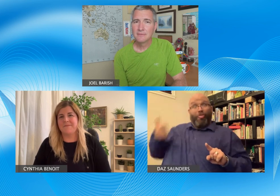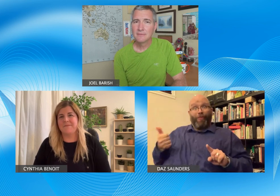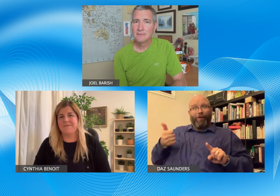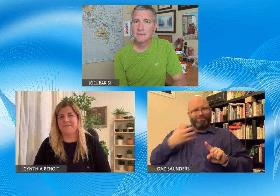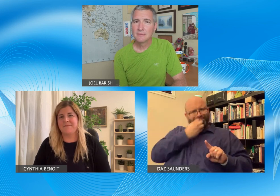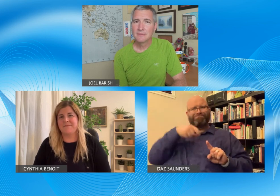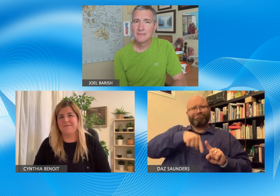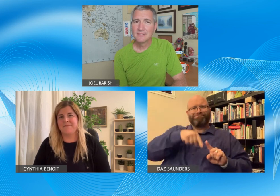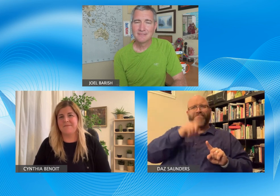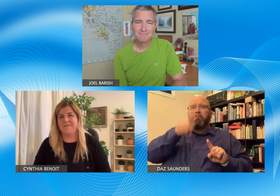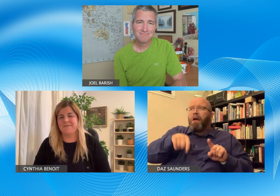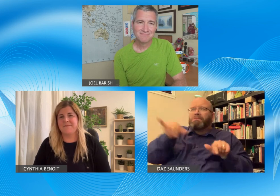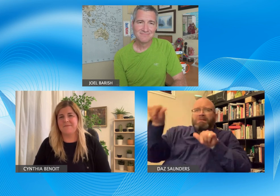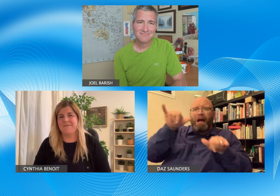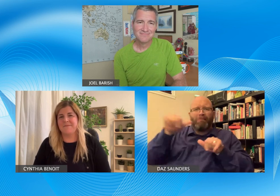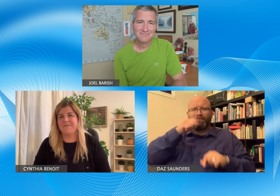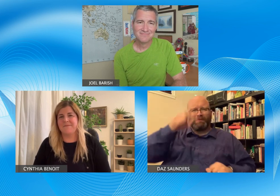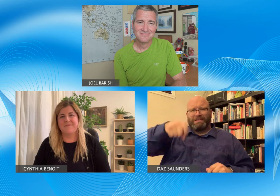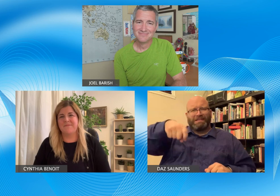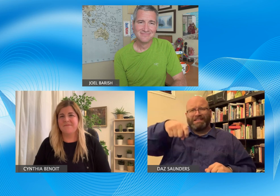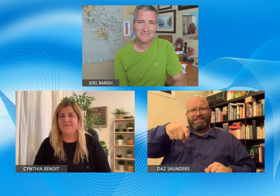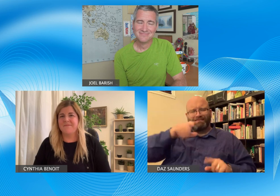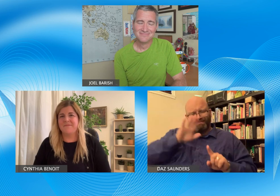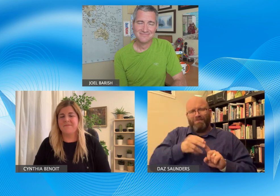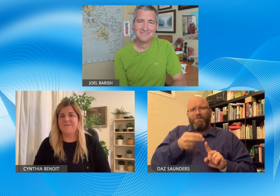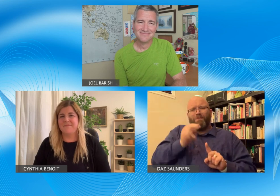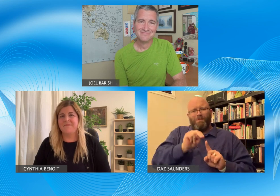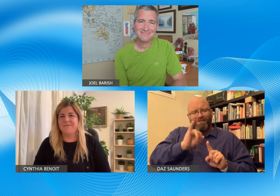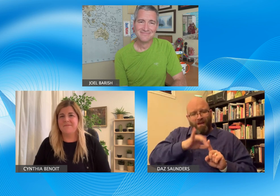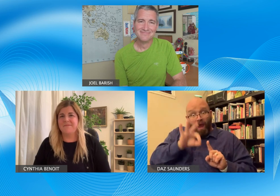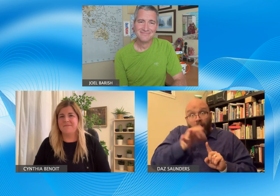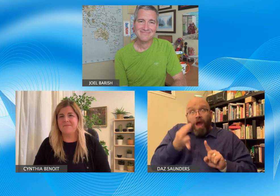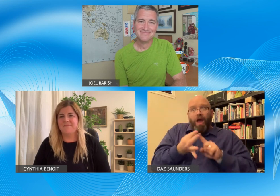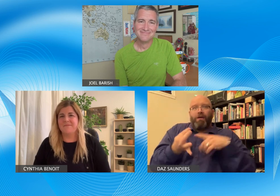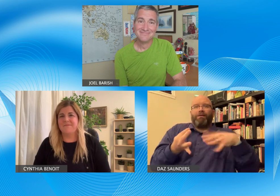Just because some minorities seem the same, it doesn’t mean you should paint all of them the same colour.